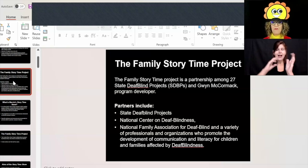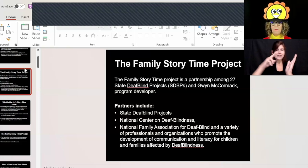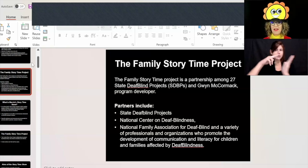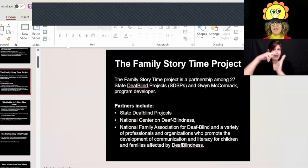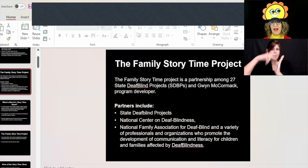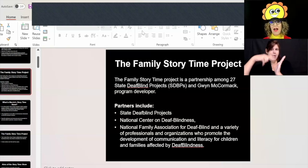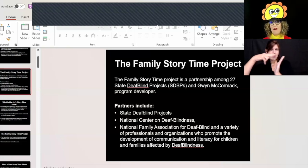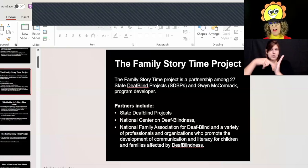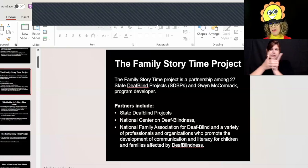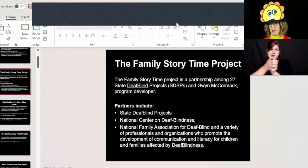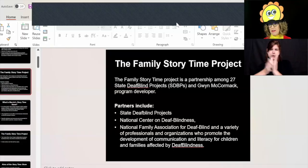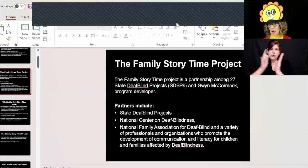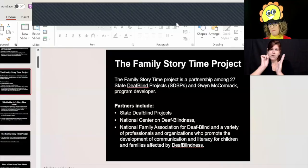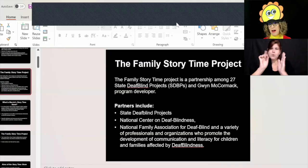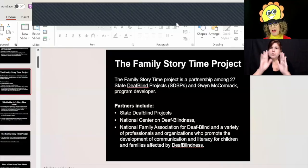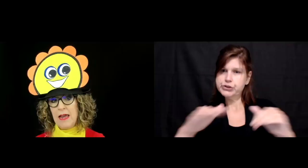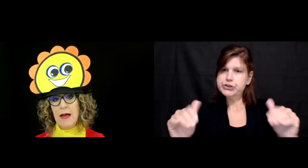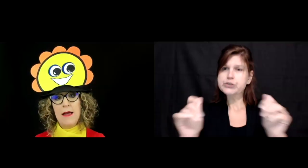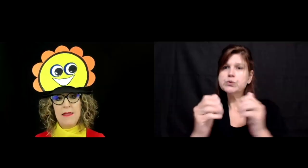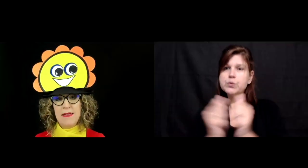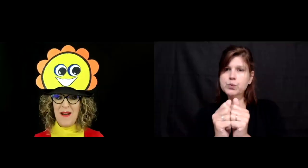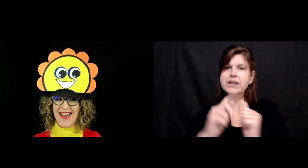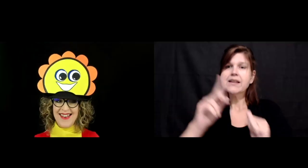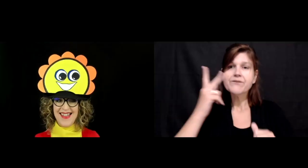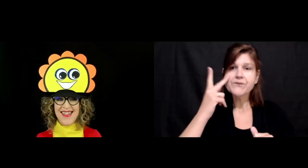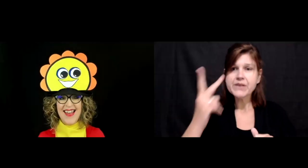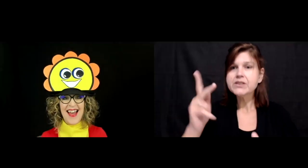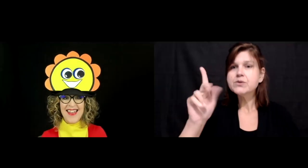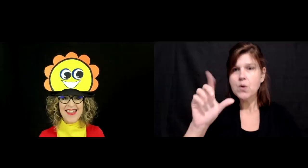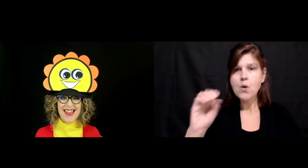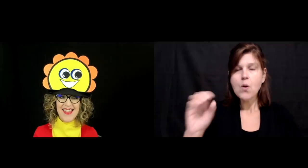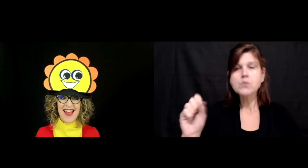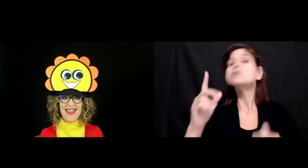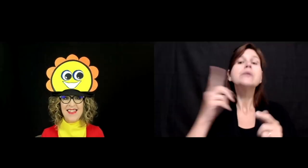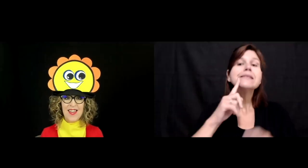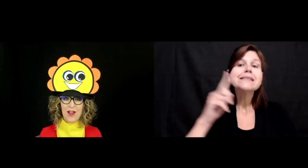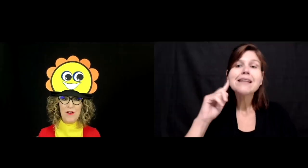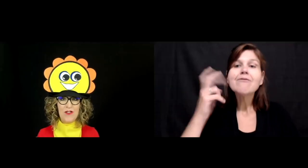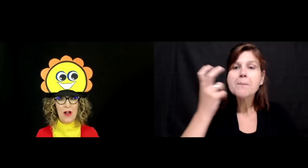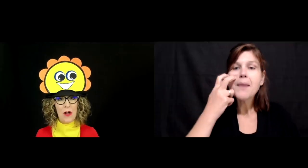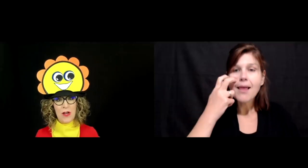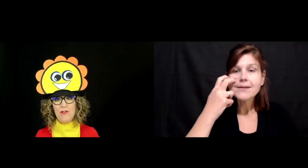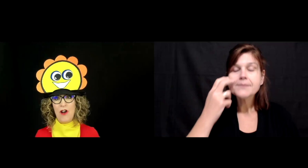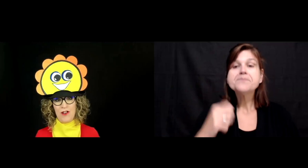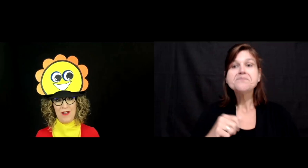and families affected by deafblindness. And it's, like I said, it's a huge, huge honor